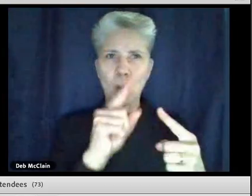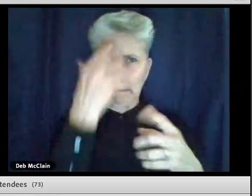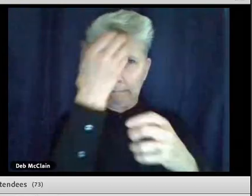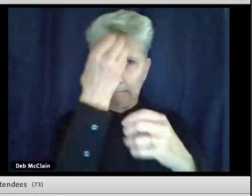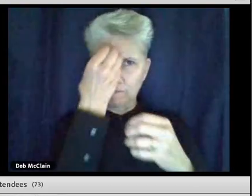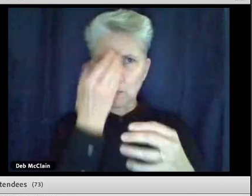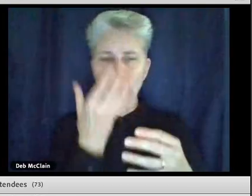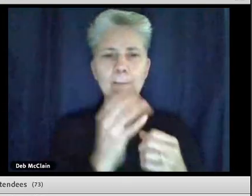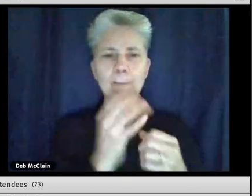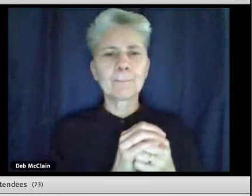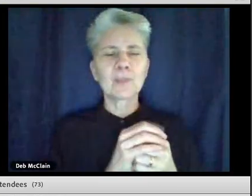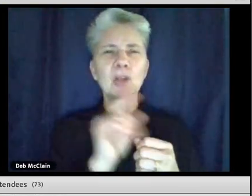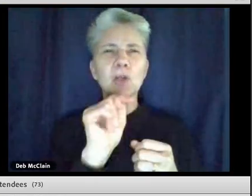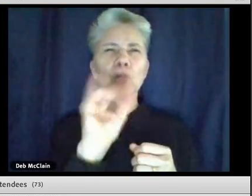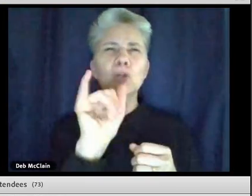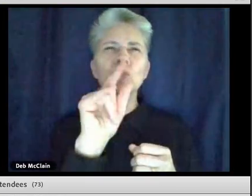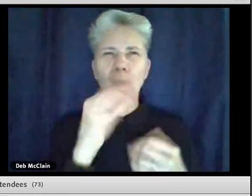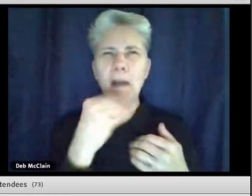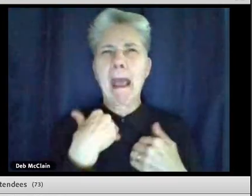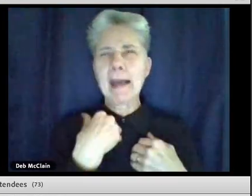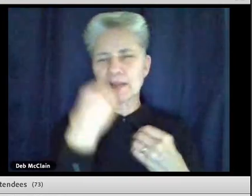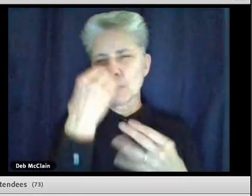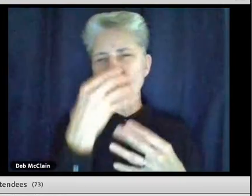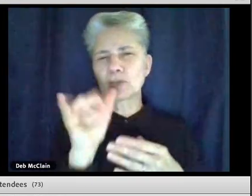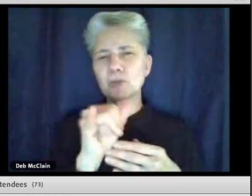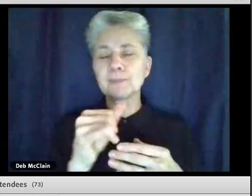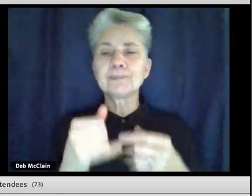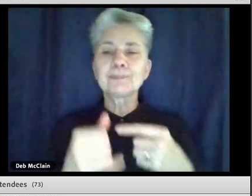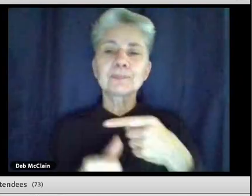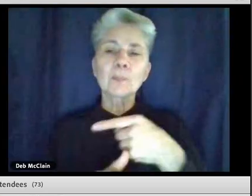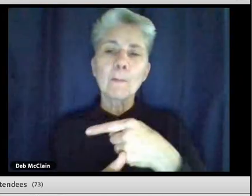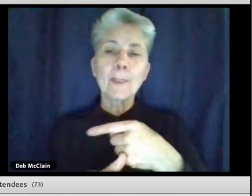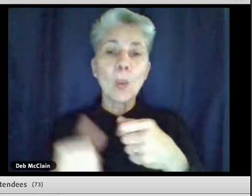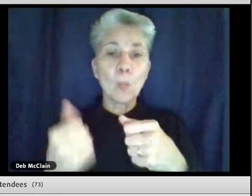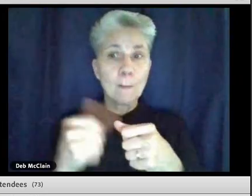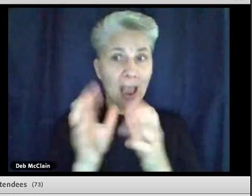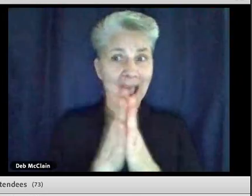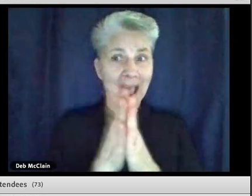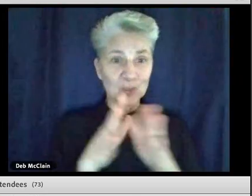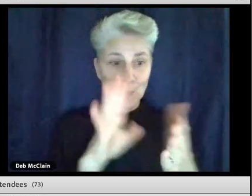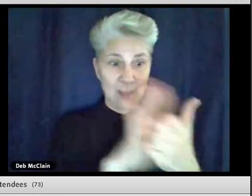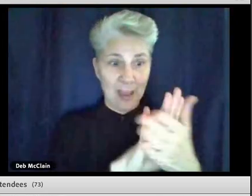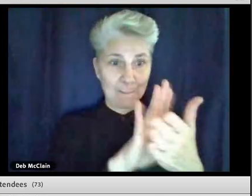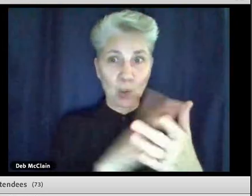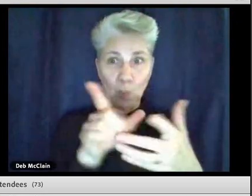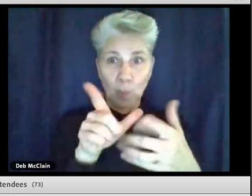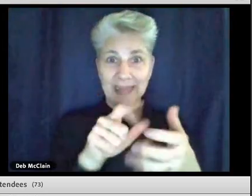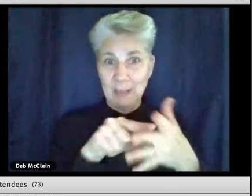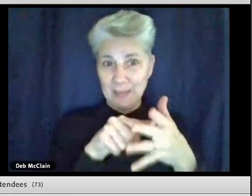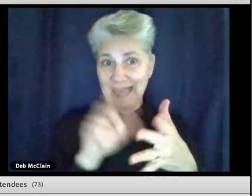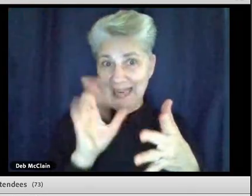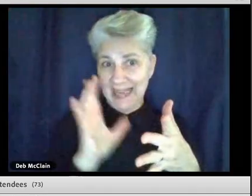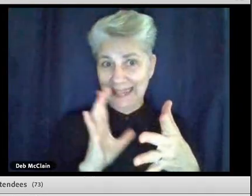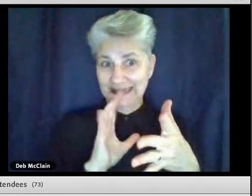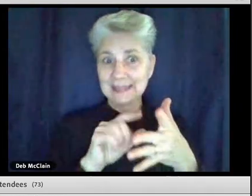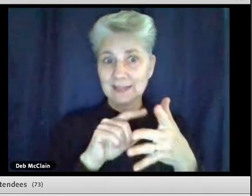for where basically people look first, right? Also, Twitter, I know, has got some stuff, too. Okay. Remember I asked you to take out